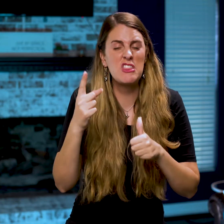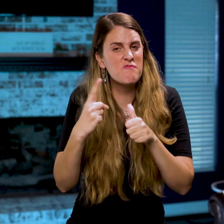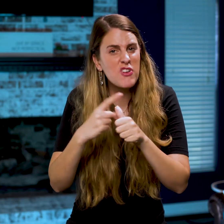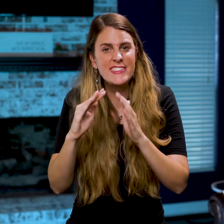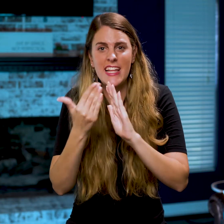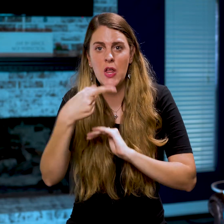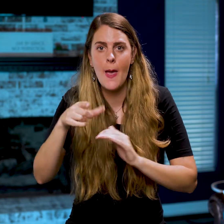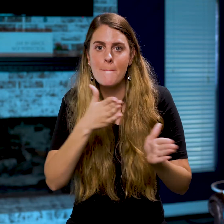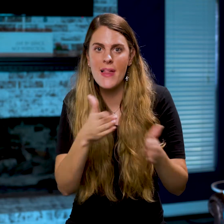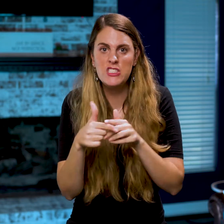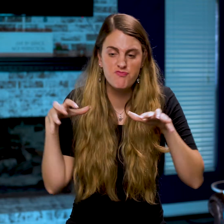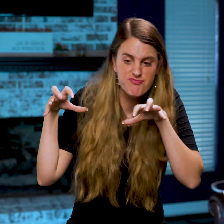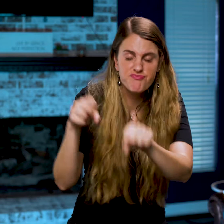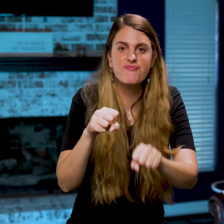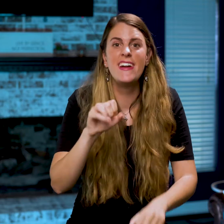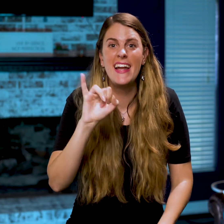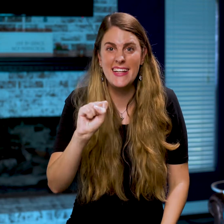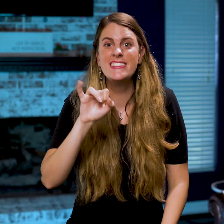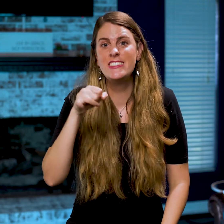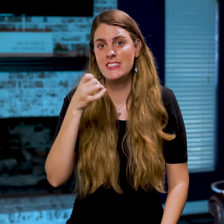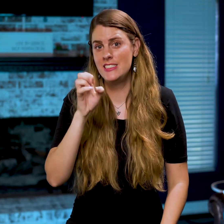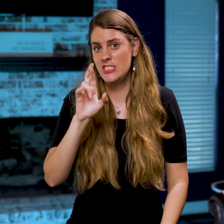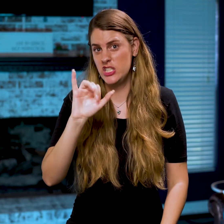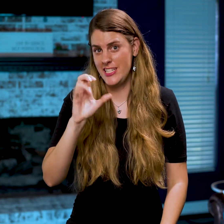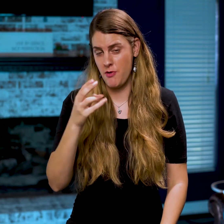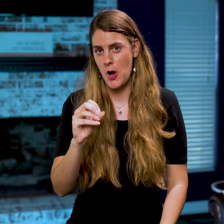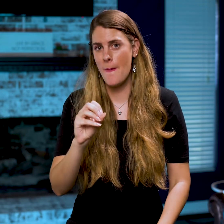and the first city they plan to take is Jericho,